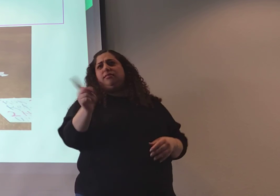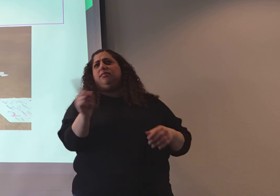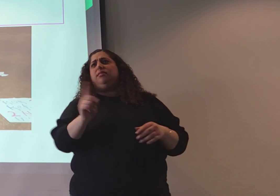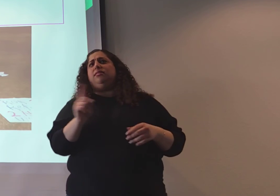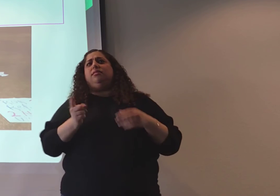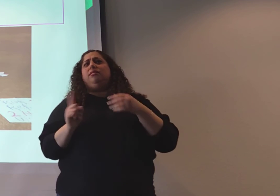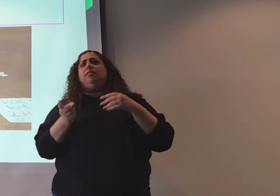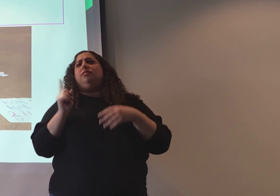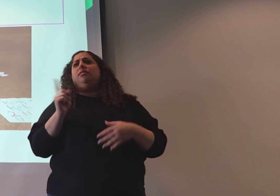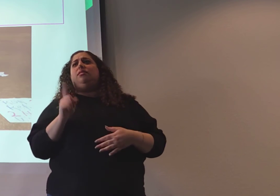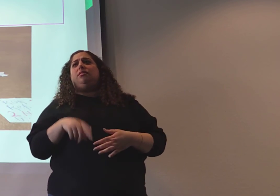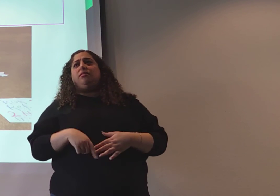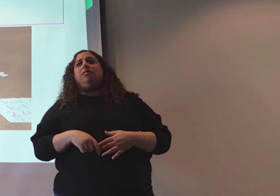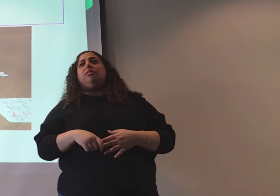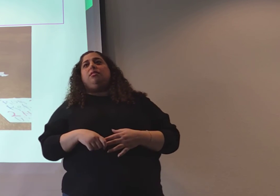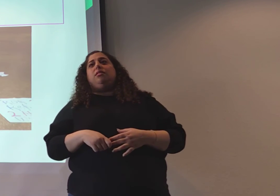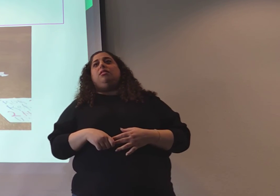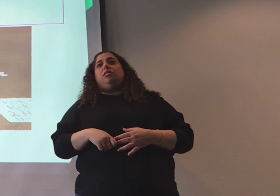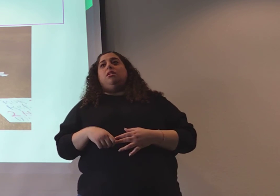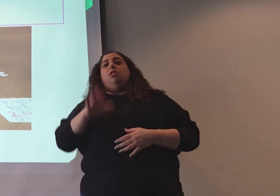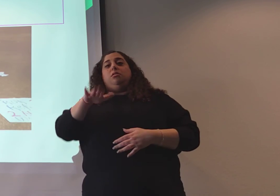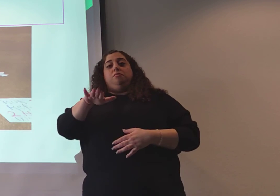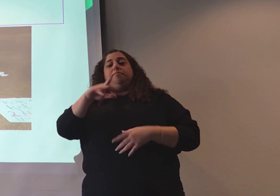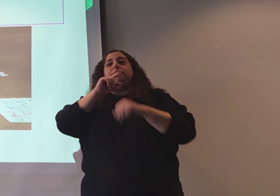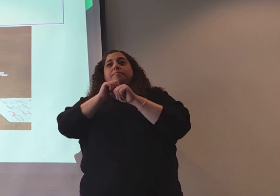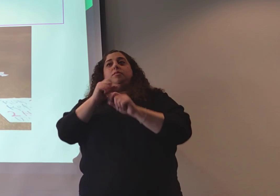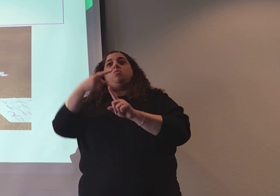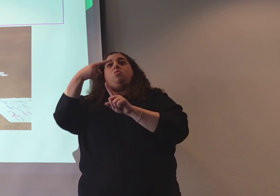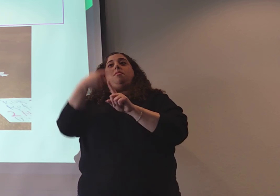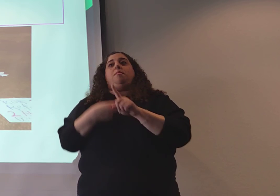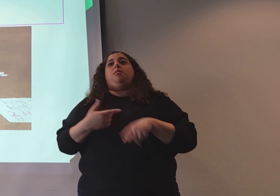[crosstalk] That’s the biggest question that everybody has.